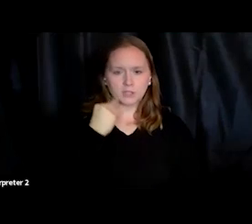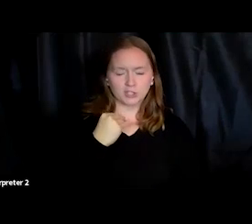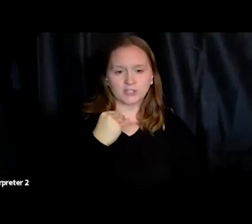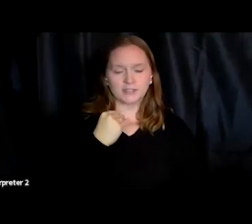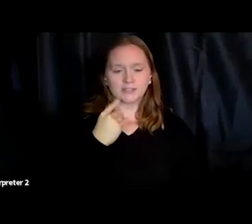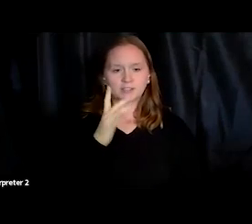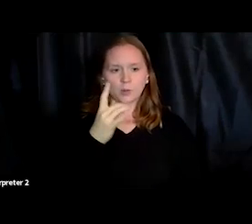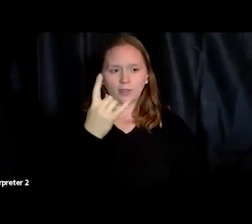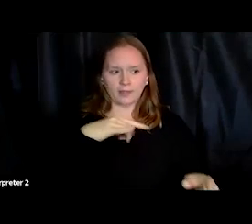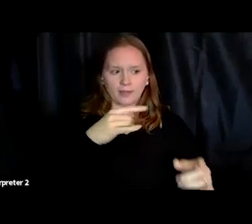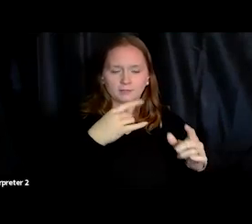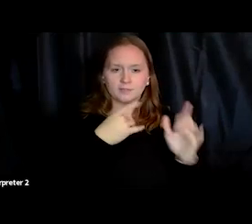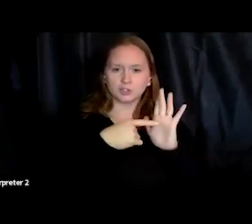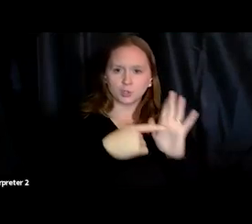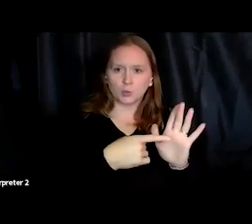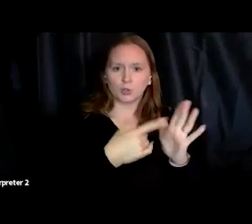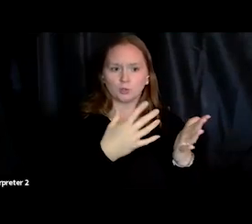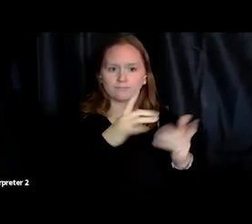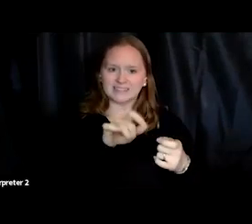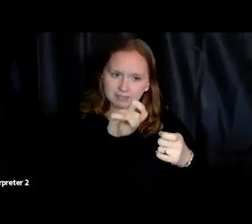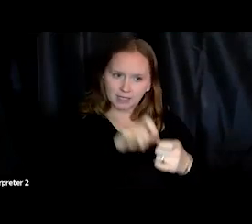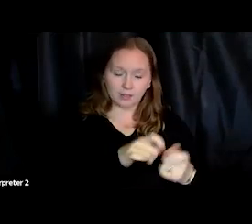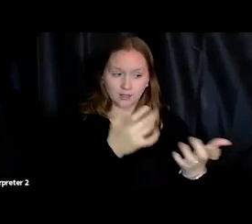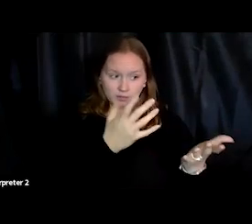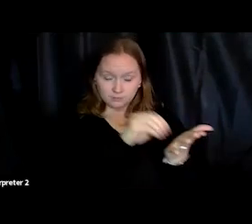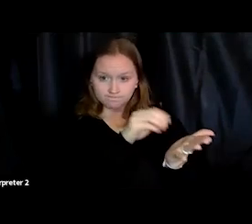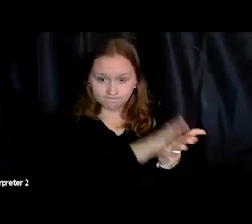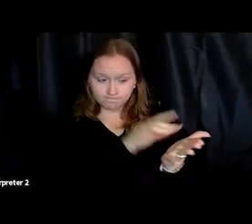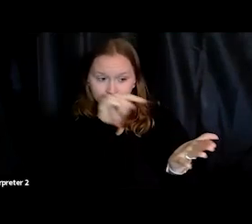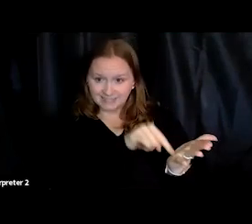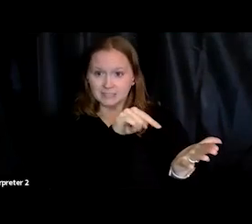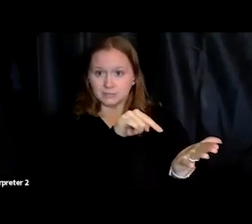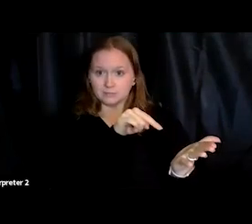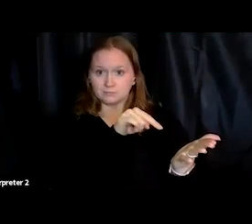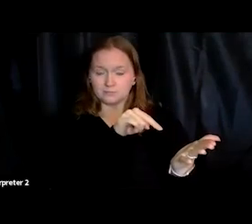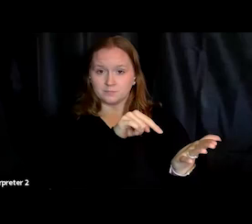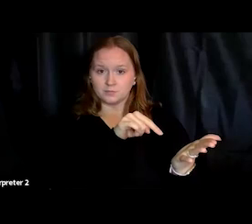what you should be documenting in your medical summary report. So you should be using the listings